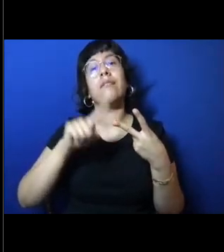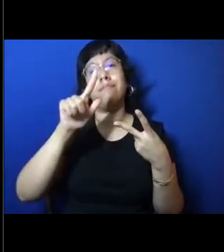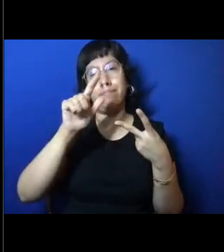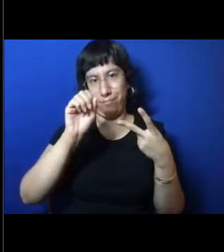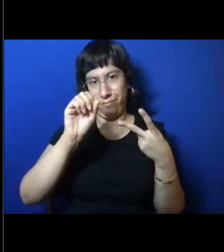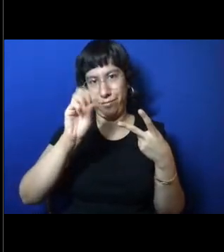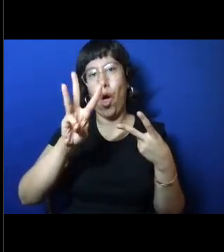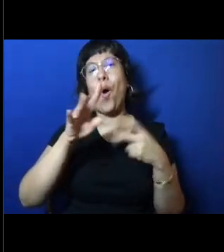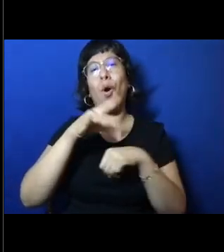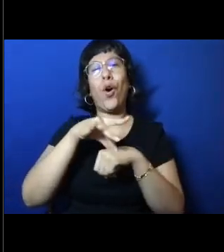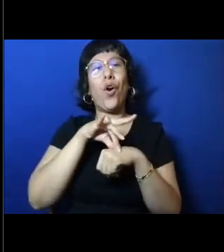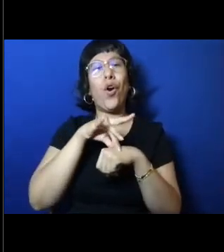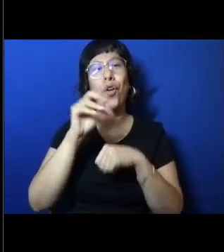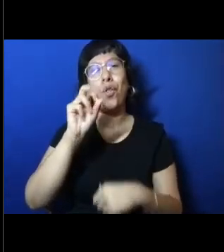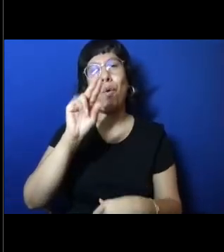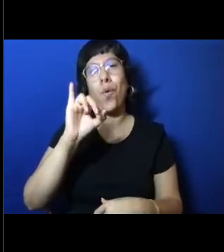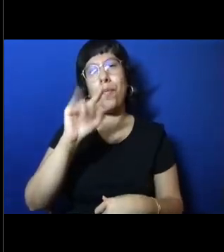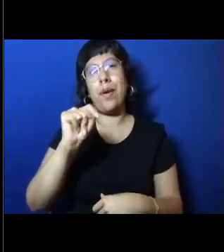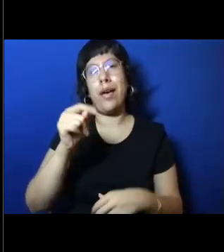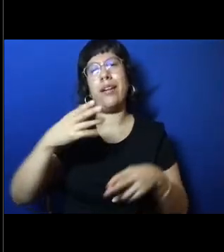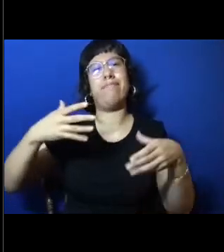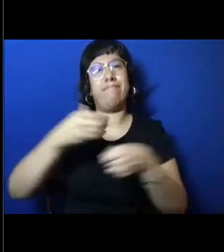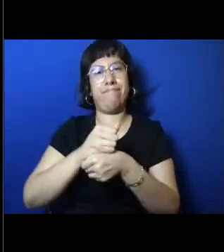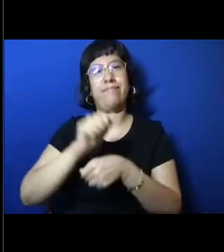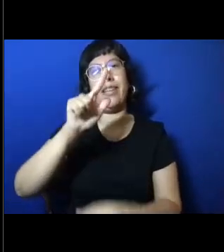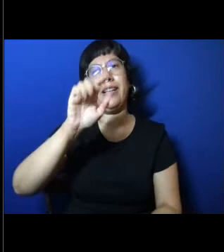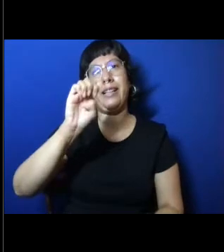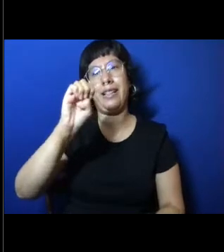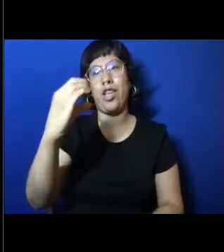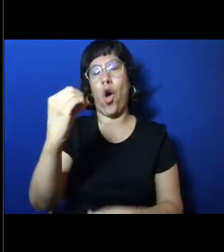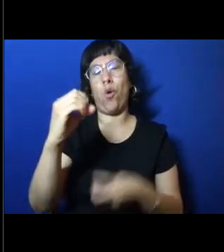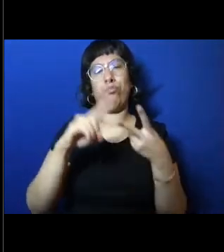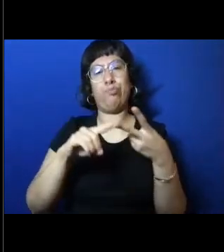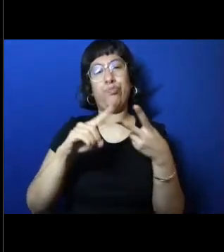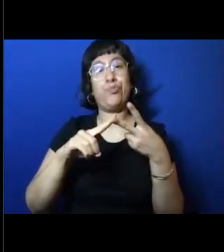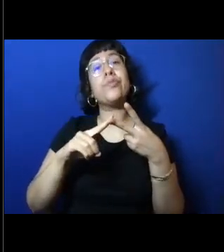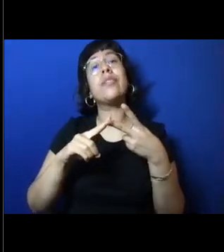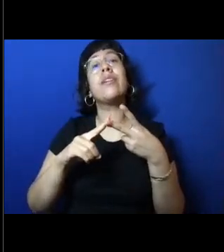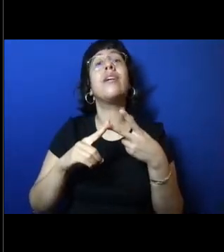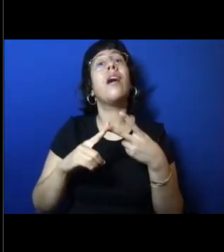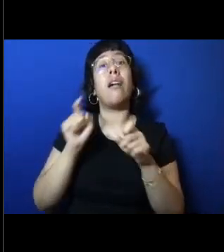We call them LEO. And those satellites are just about 500 miles off the earth. And they're looking, they're zipping